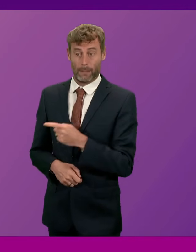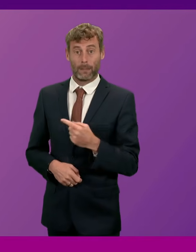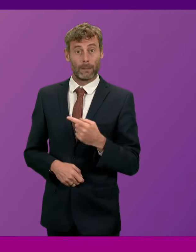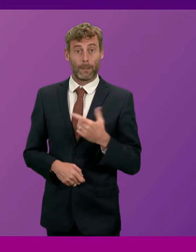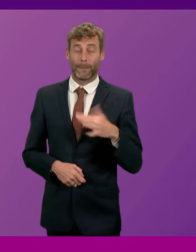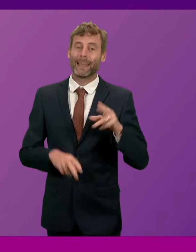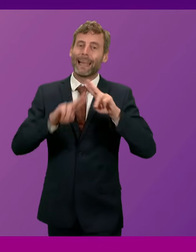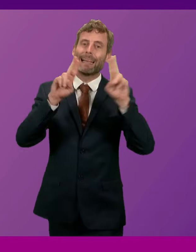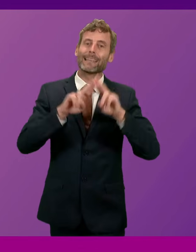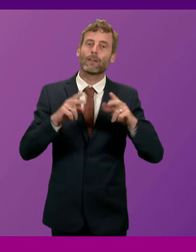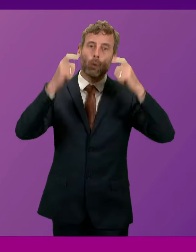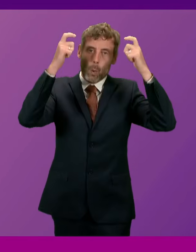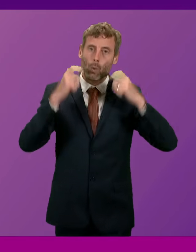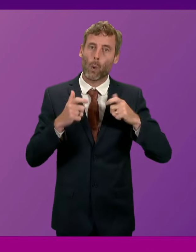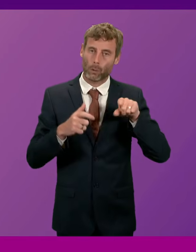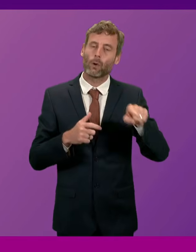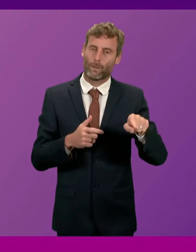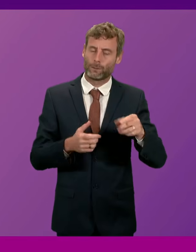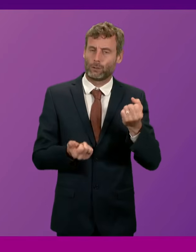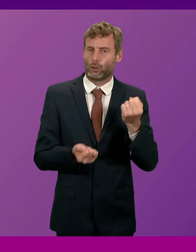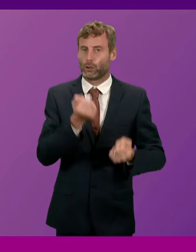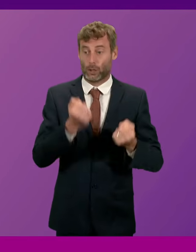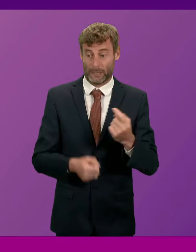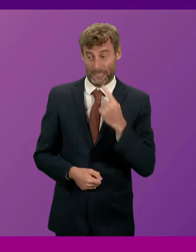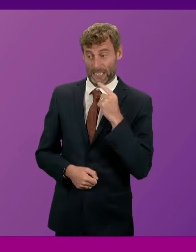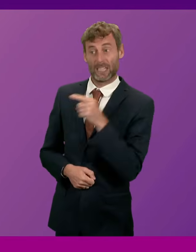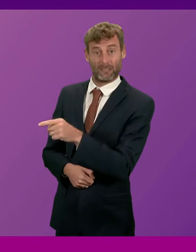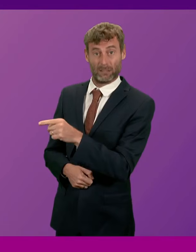as plausible evidence of Israel’s genocidal intent, was welcomed to the United Kingdom